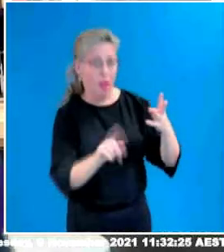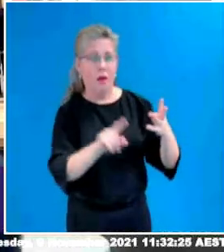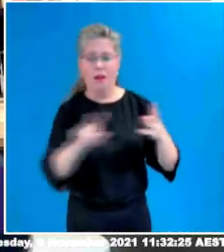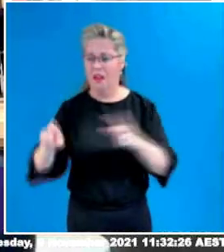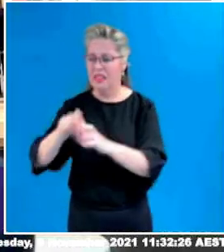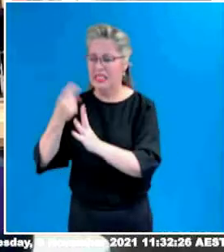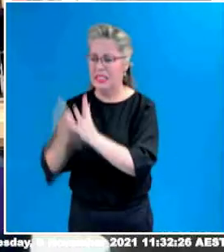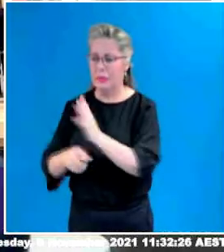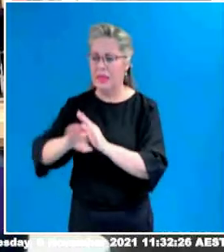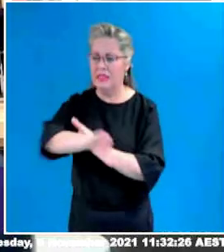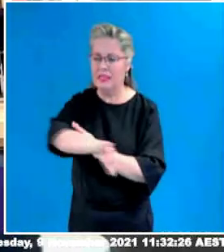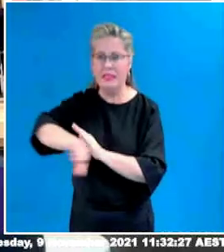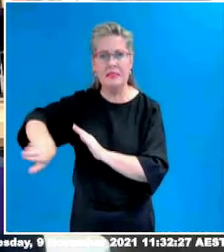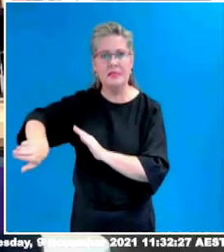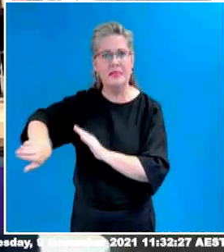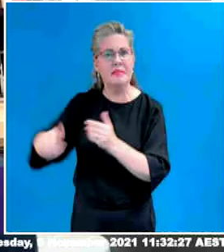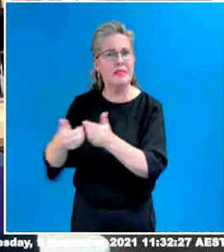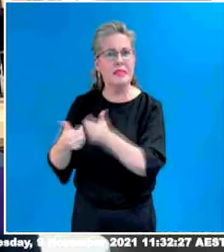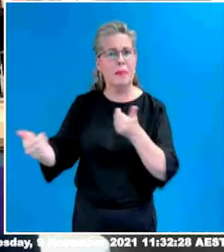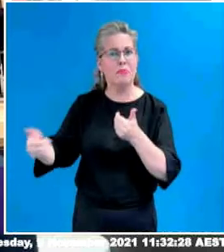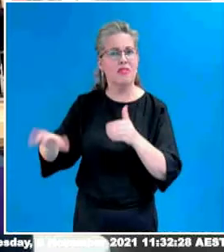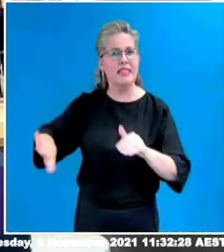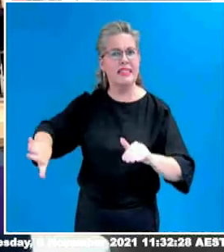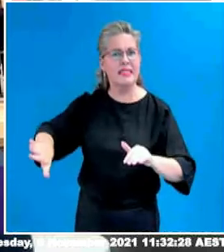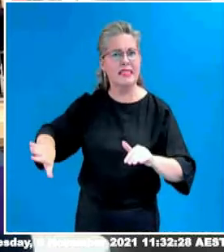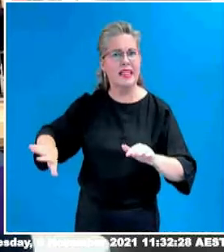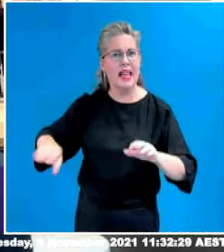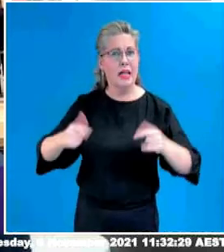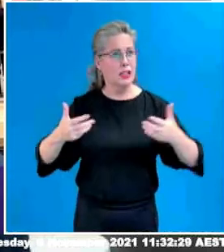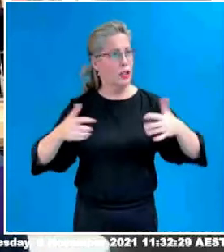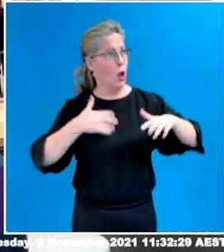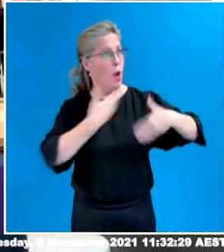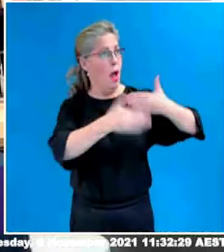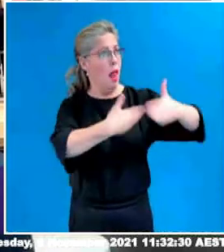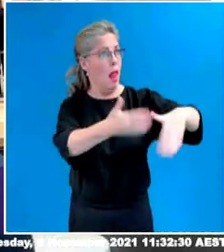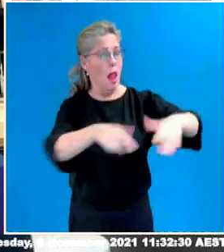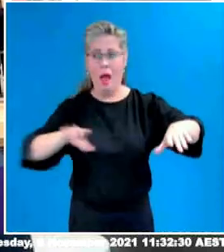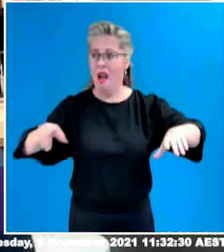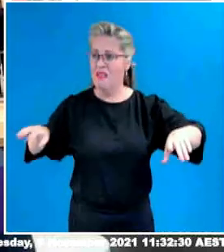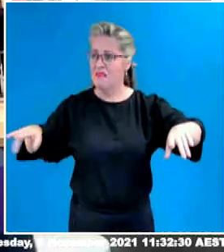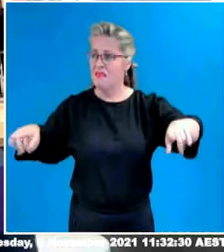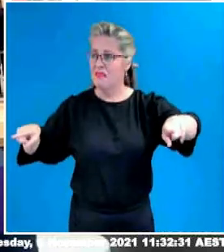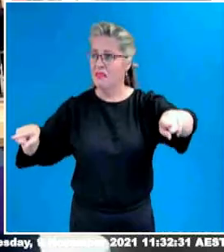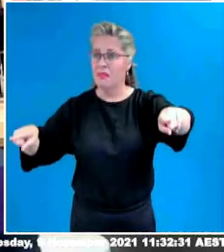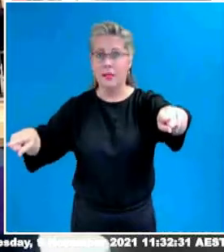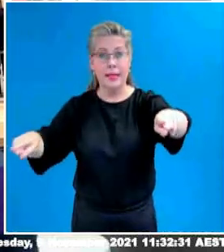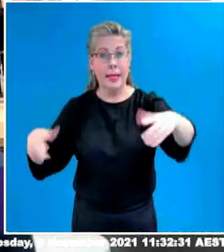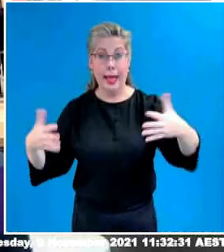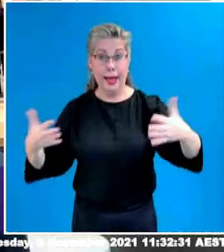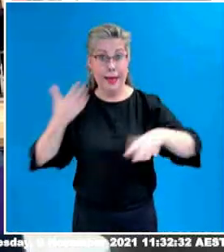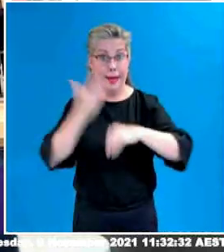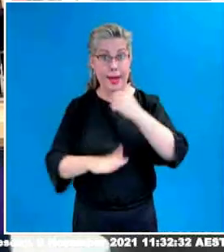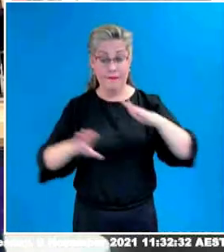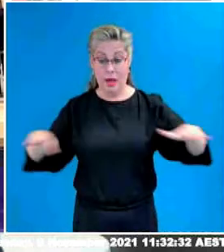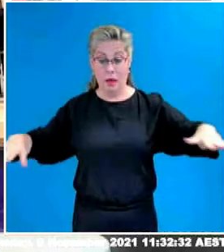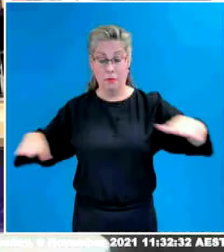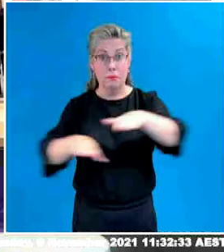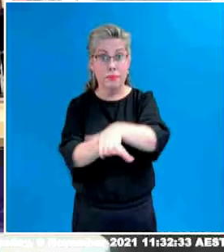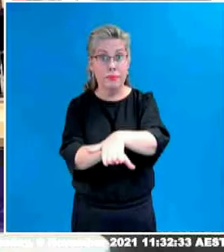crossover beyond the workplace into community standards, gender, migrant workers, et cetera.